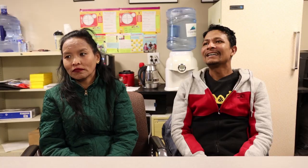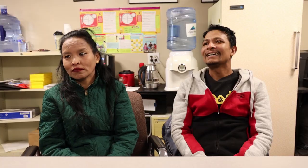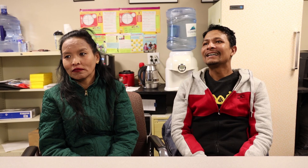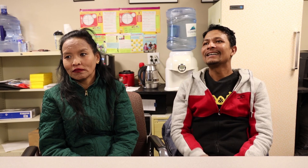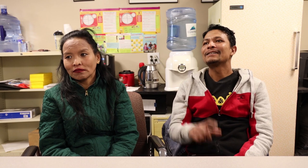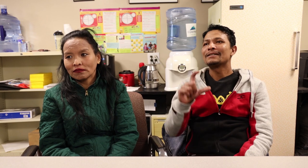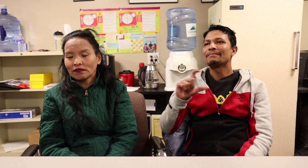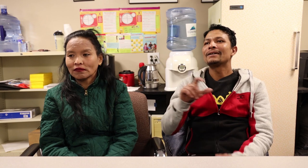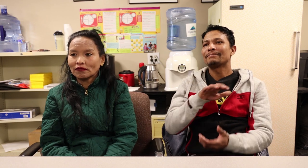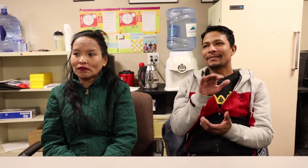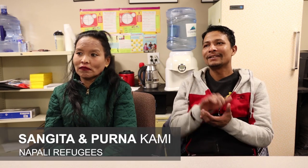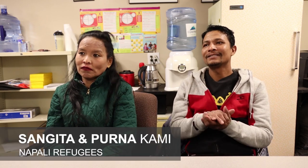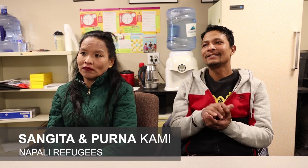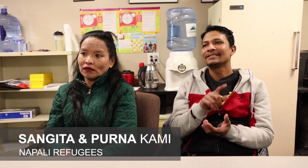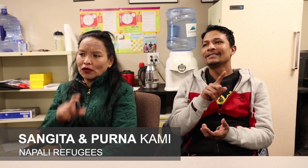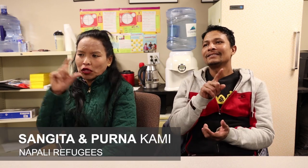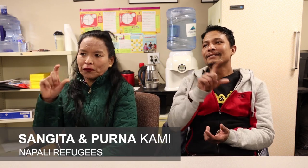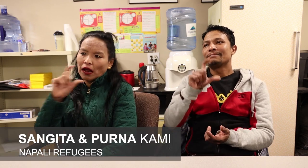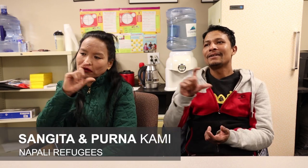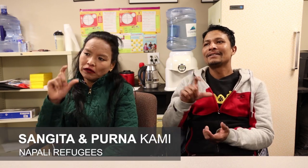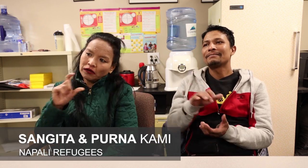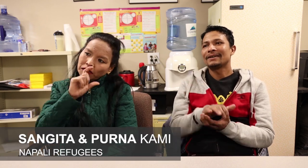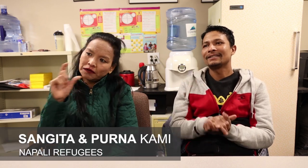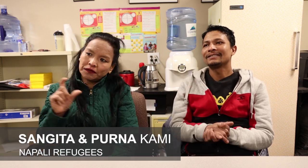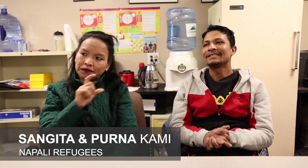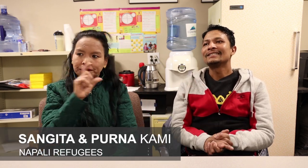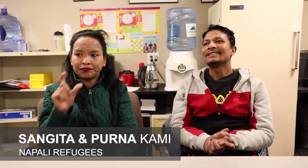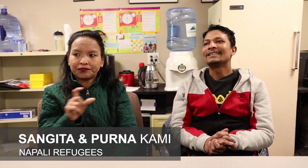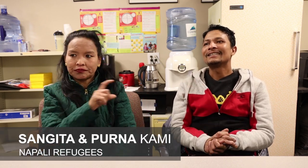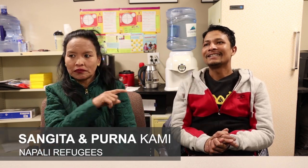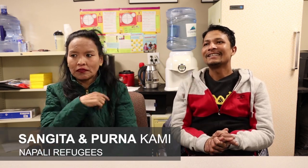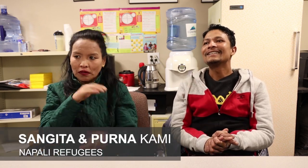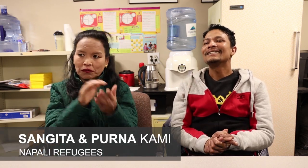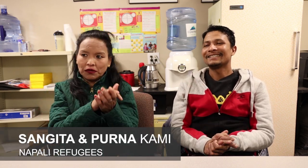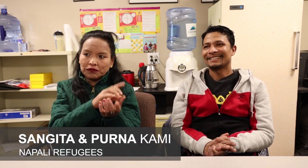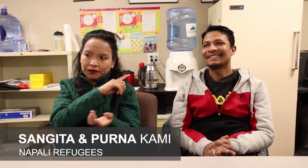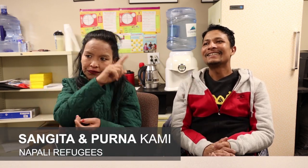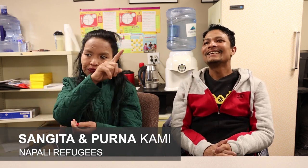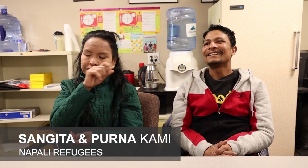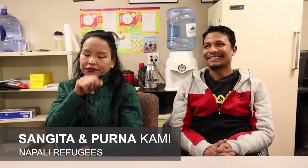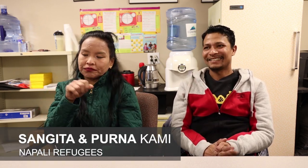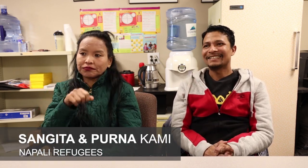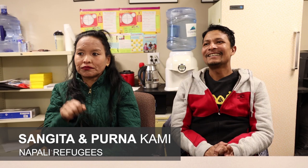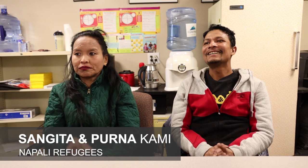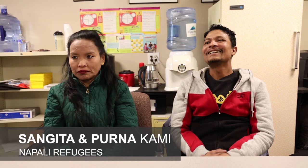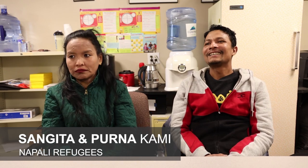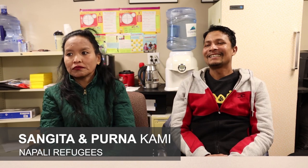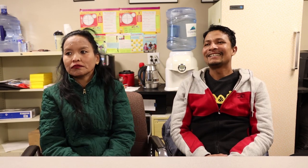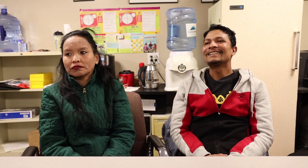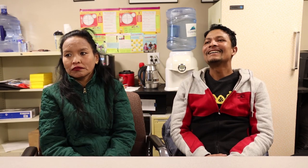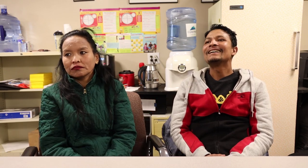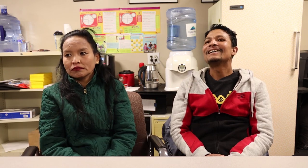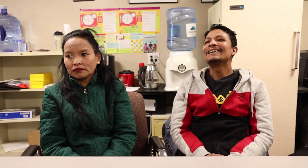(Sangita) We got married in Nepal. We came to America. The love is the same; the experiences are different.